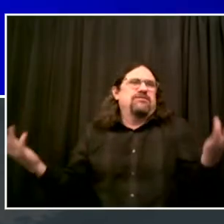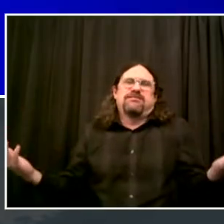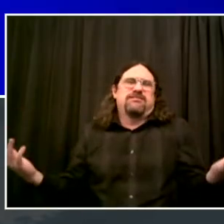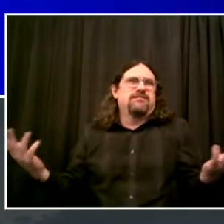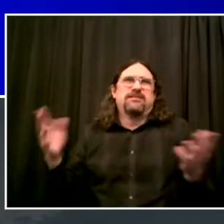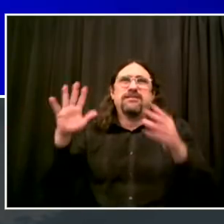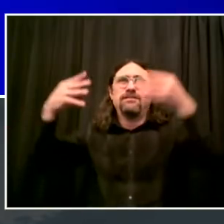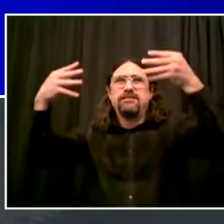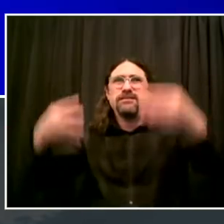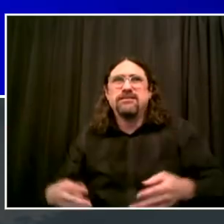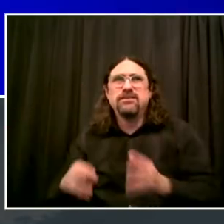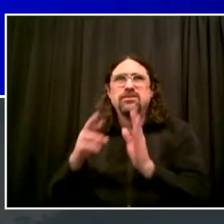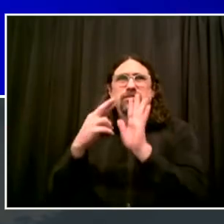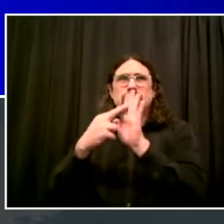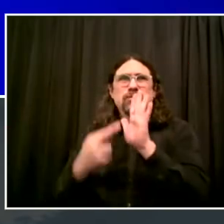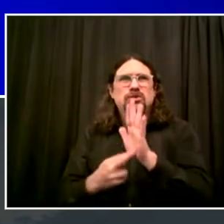SO WEW ILGL ET THAT OUT NEXT WEEK AND PROVIDE